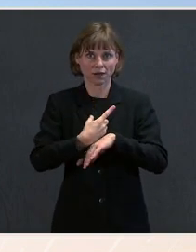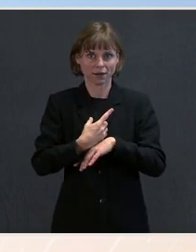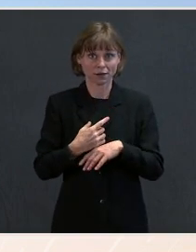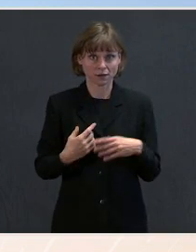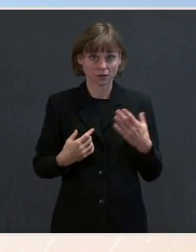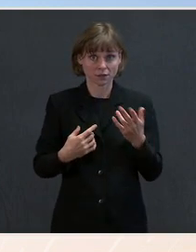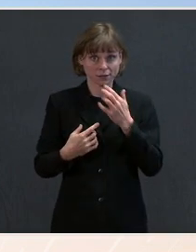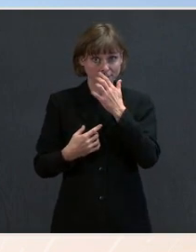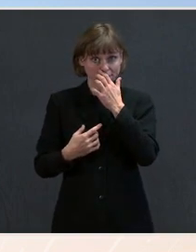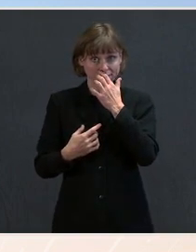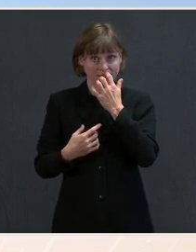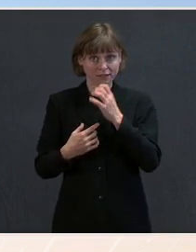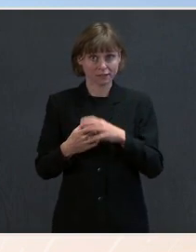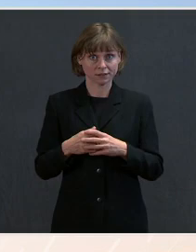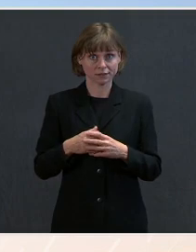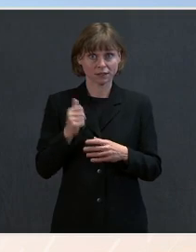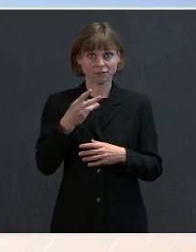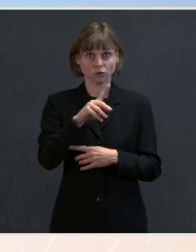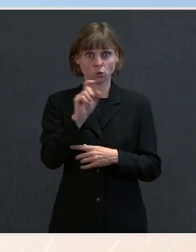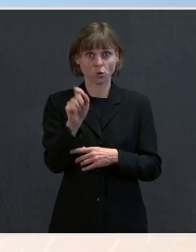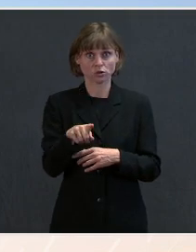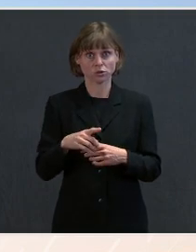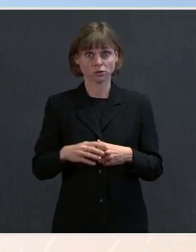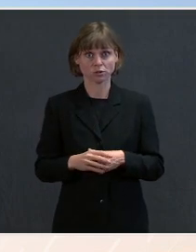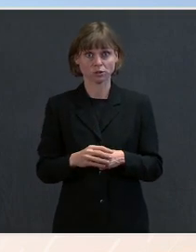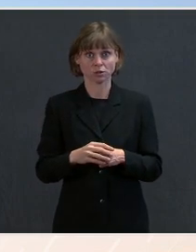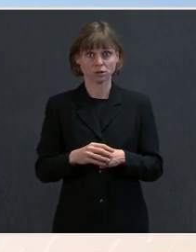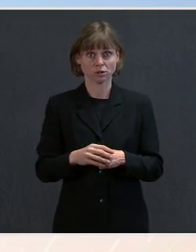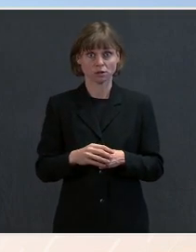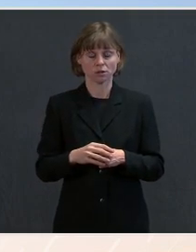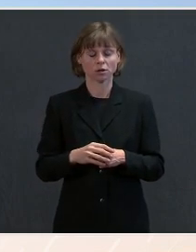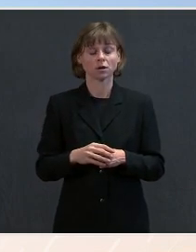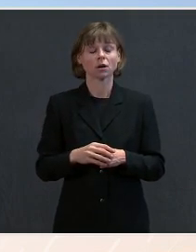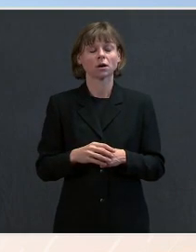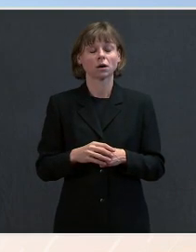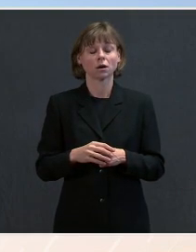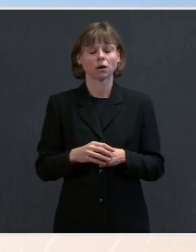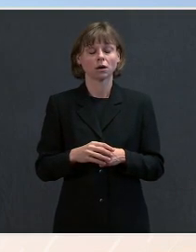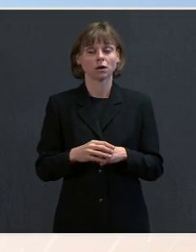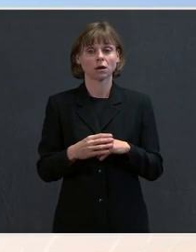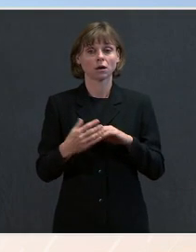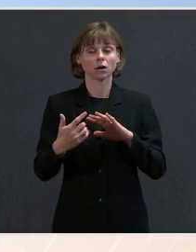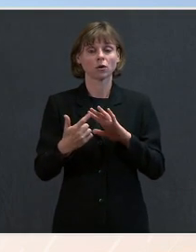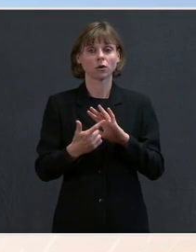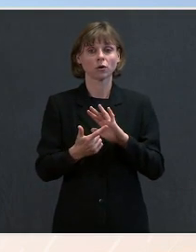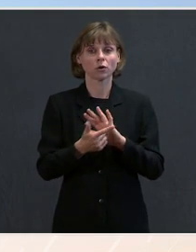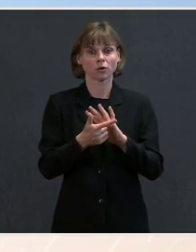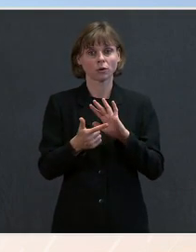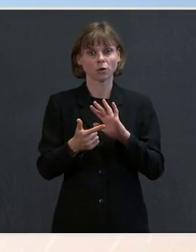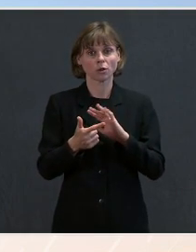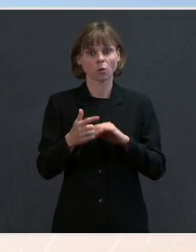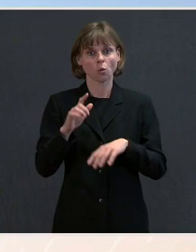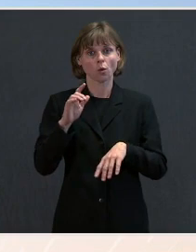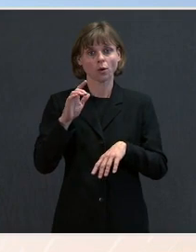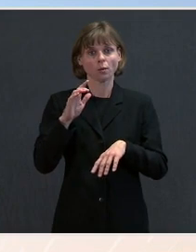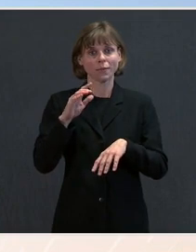The Press: Thanks, Jen. A couple of questions. A moratorium on evictions that the President extended in January -- Ms. Psaki: Mm-hmm. The Press: -- is set to expire